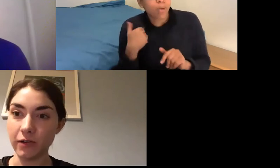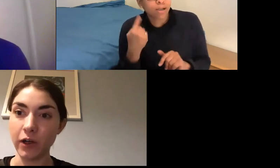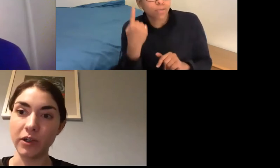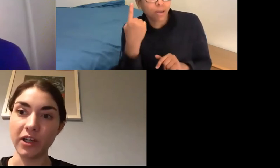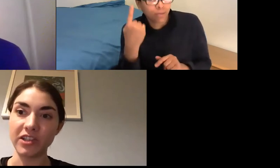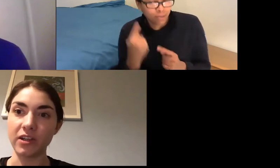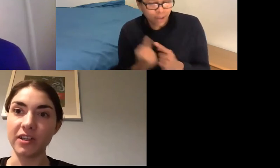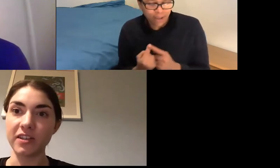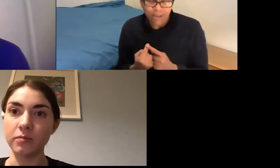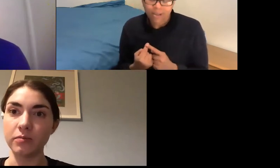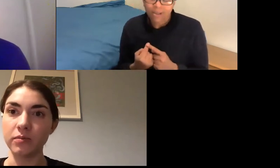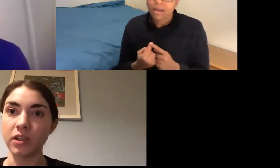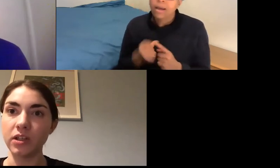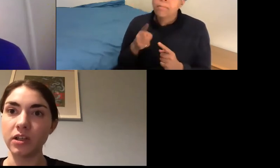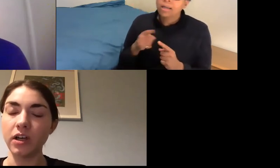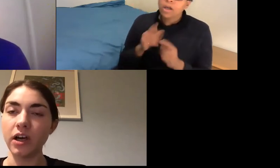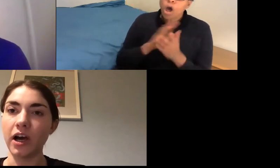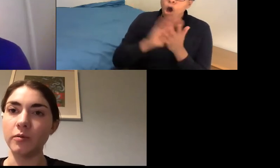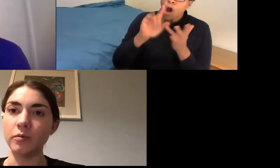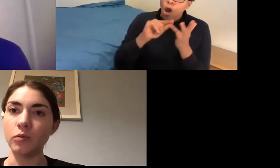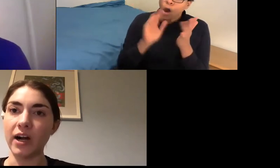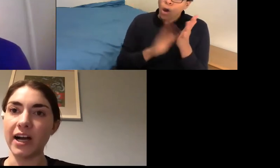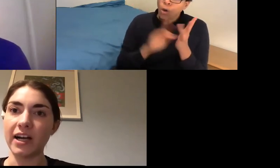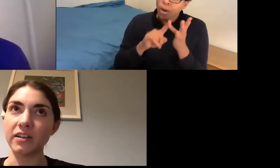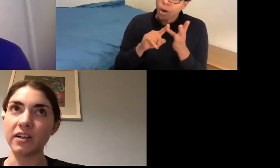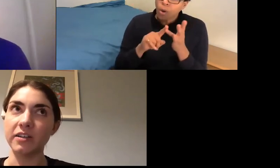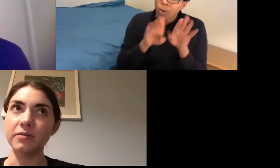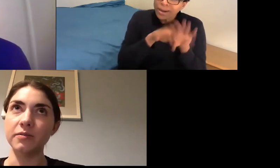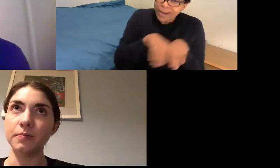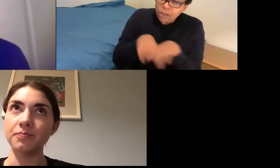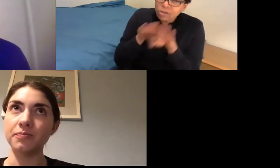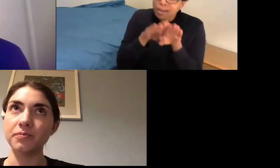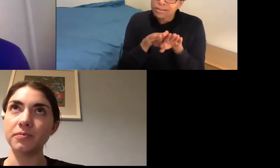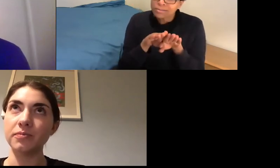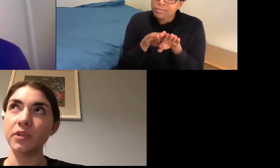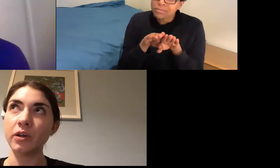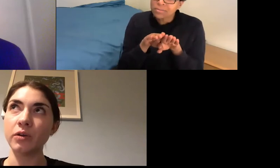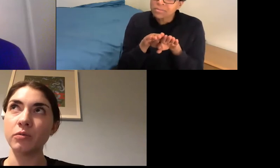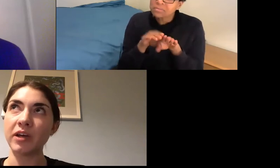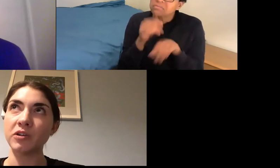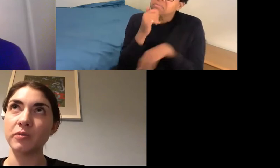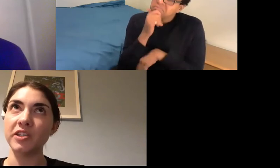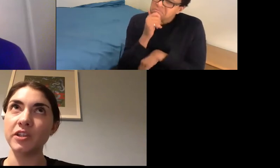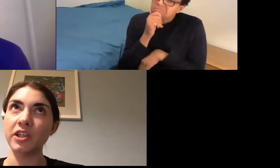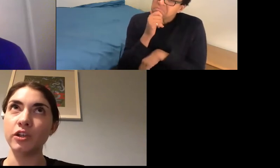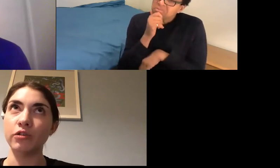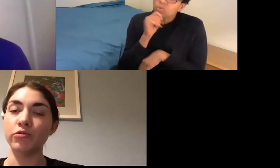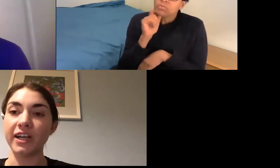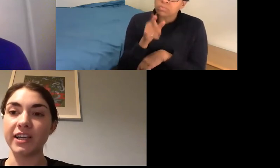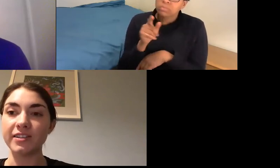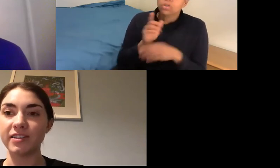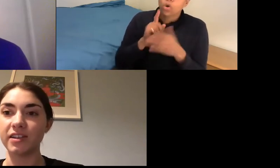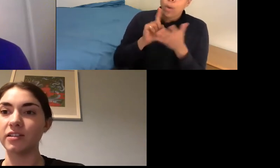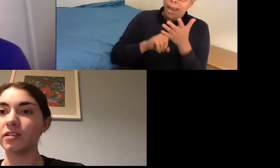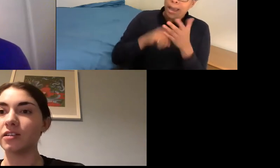of homegrown nationalism, where kind of LGBTQ rights and